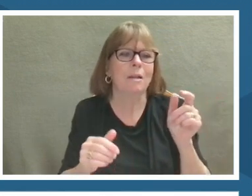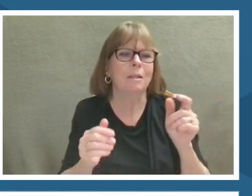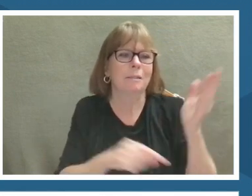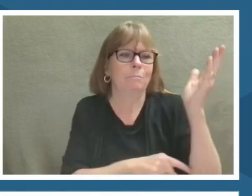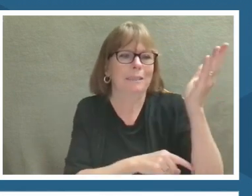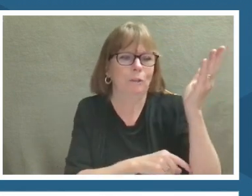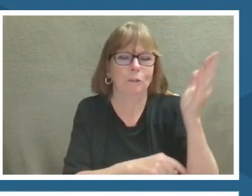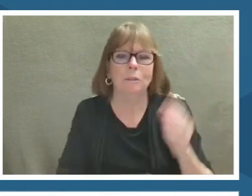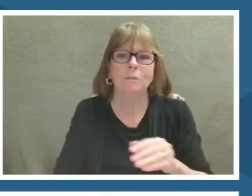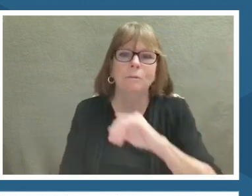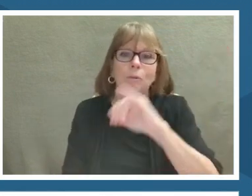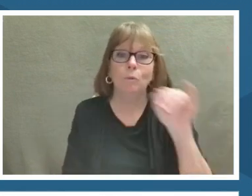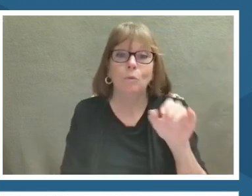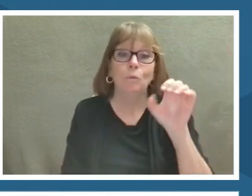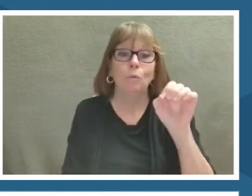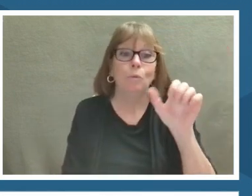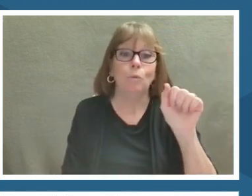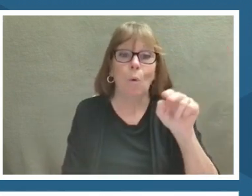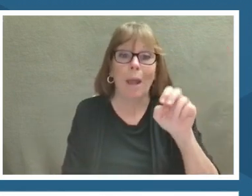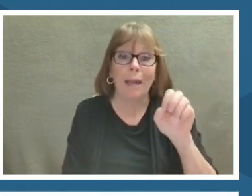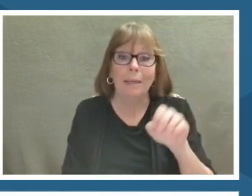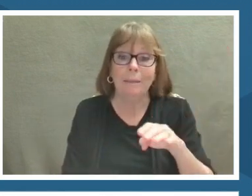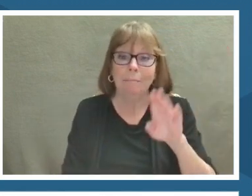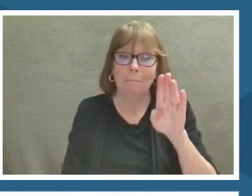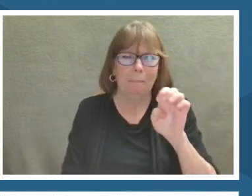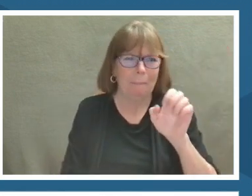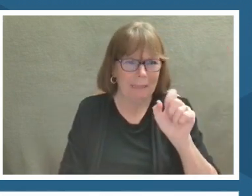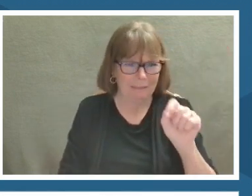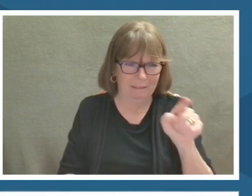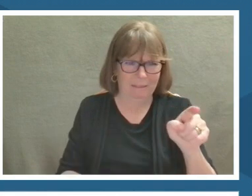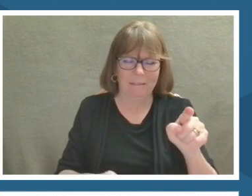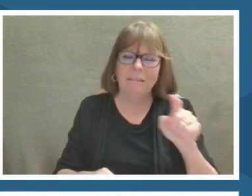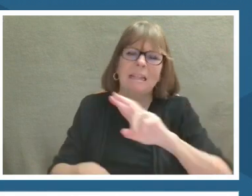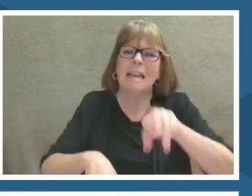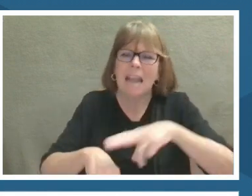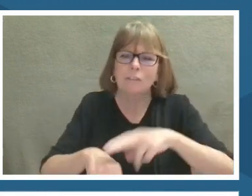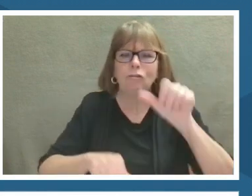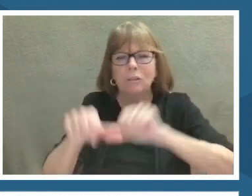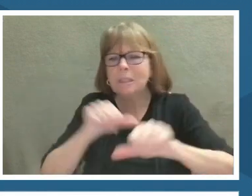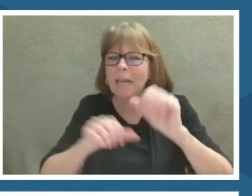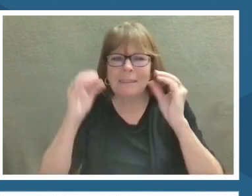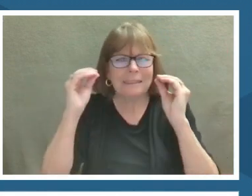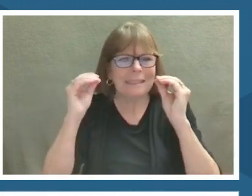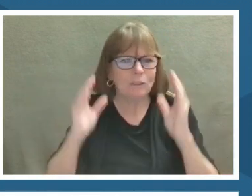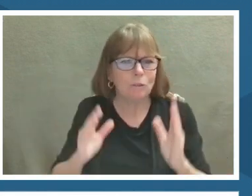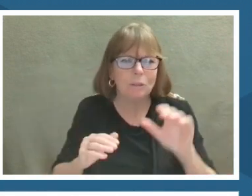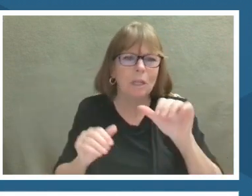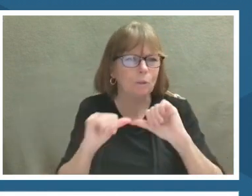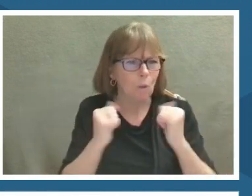who used to be the head of the national science teaching association